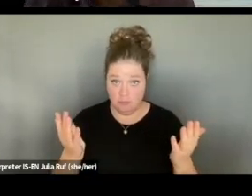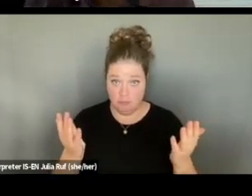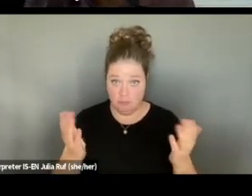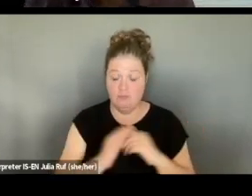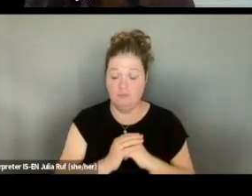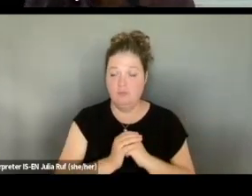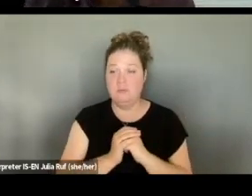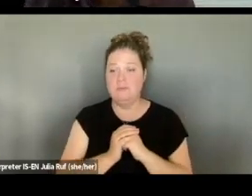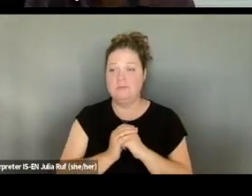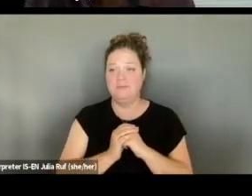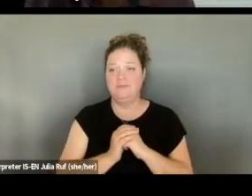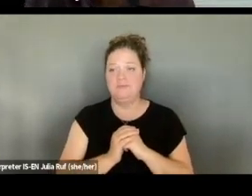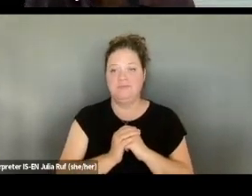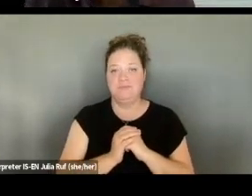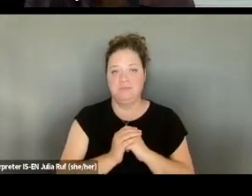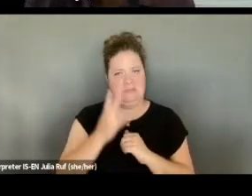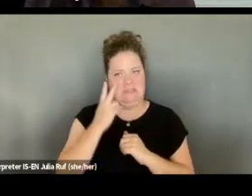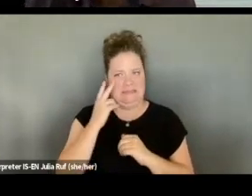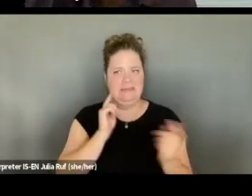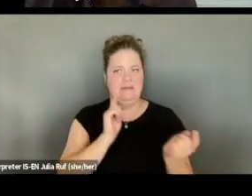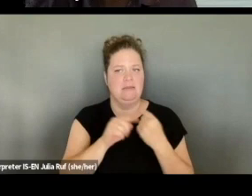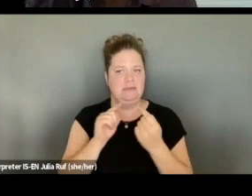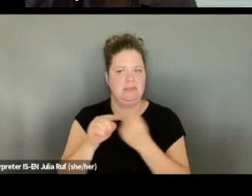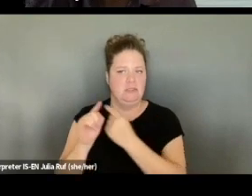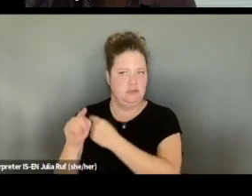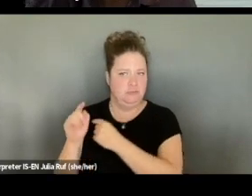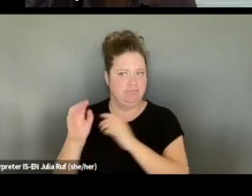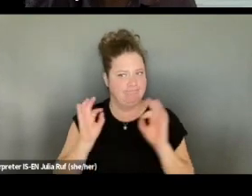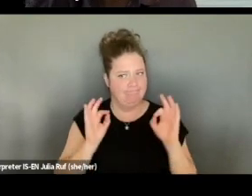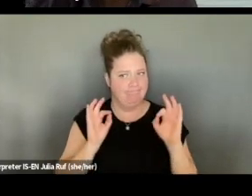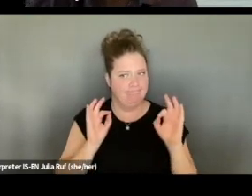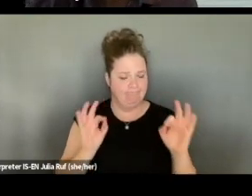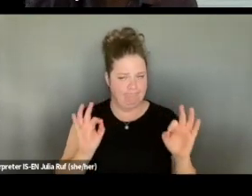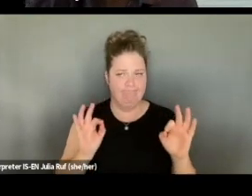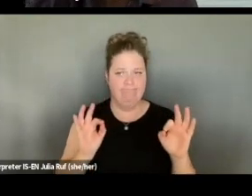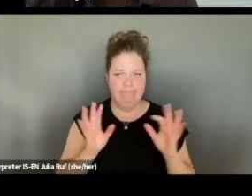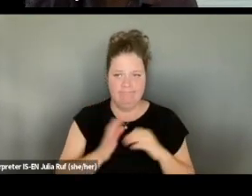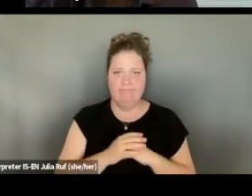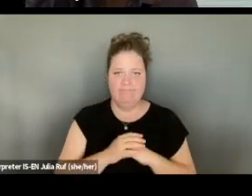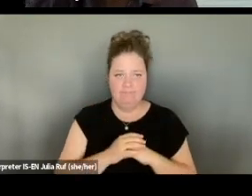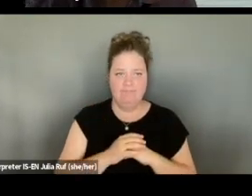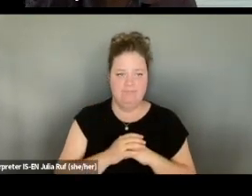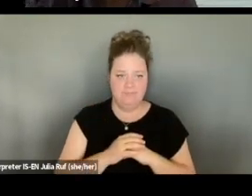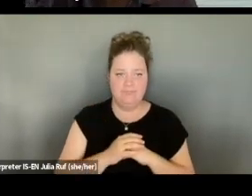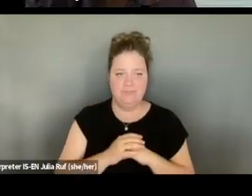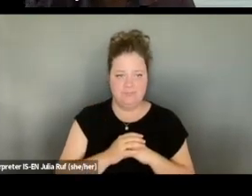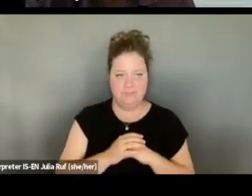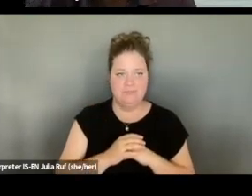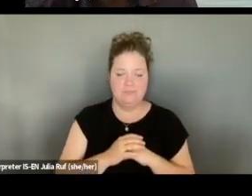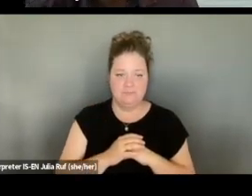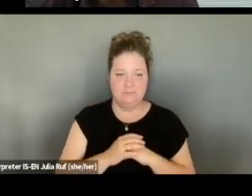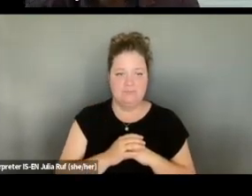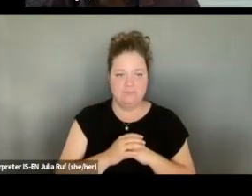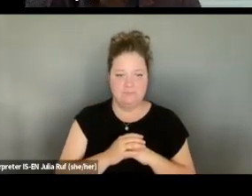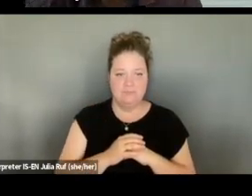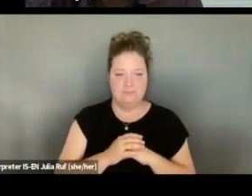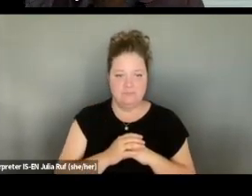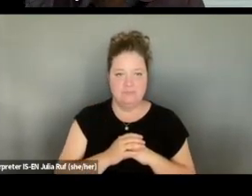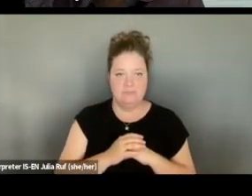now? Okay, we have all the -- no, okay. We'll wait a